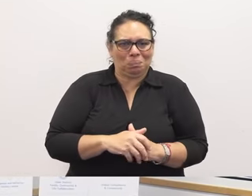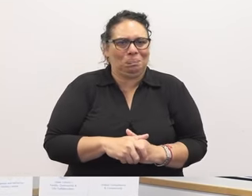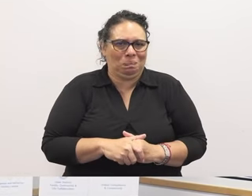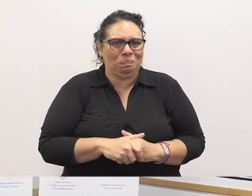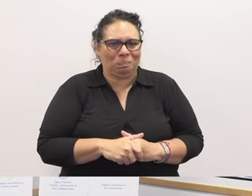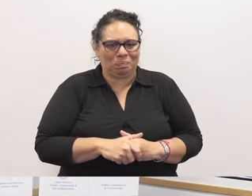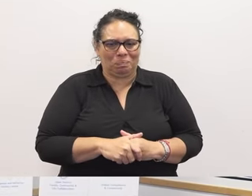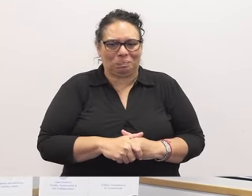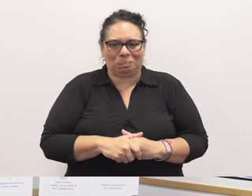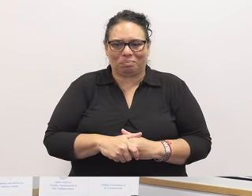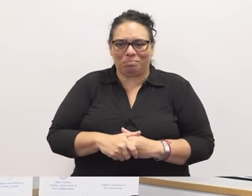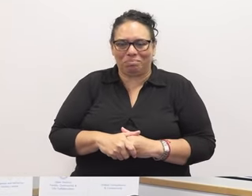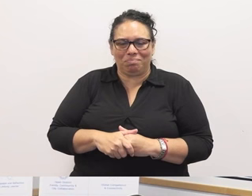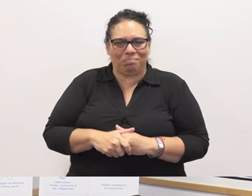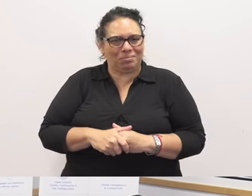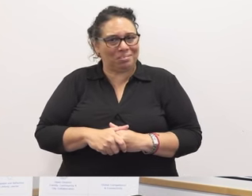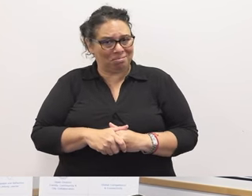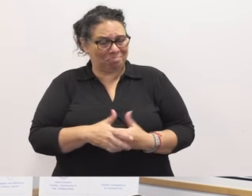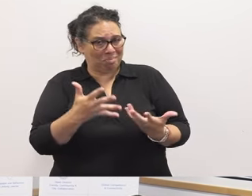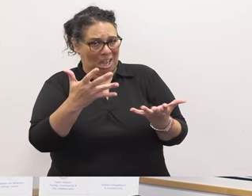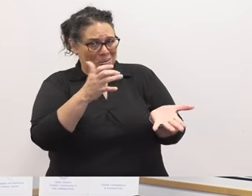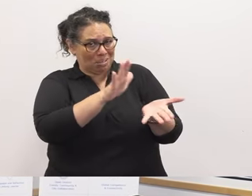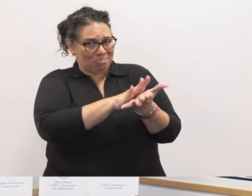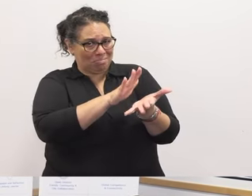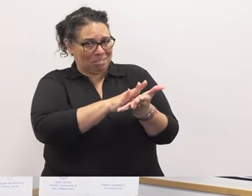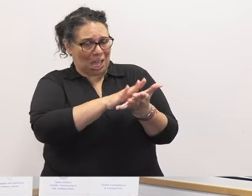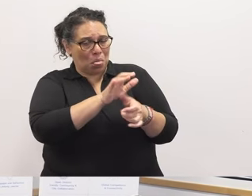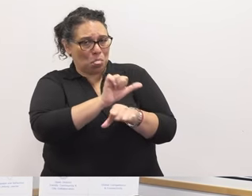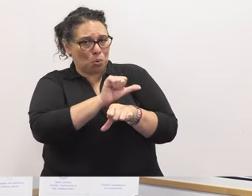I just like to commend you for the work that you're doing with students.